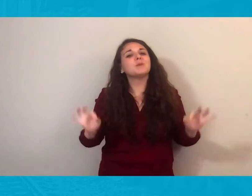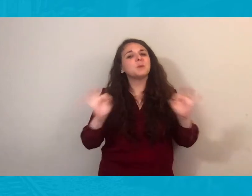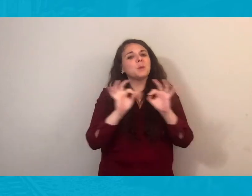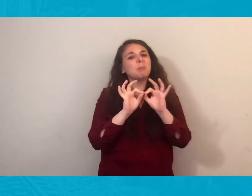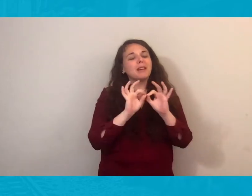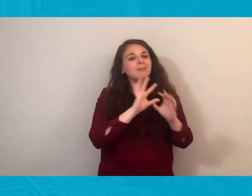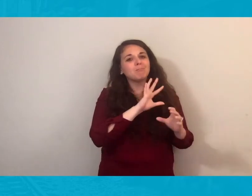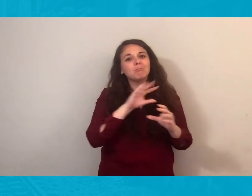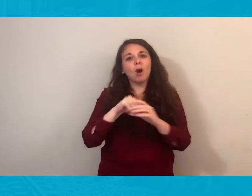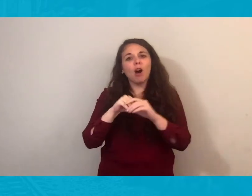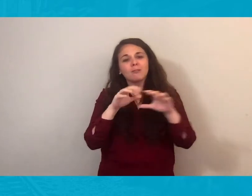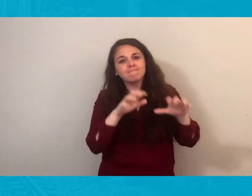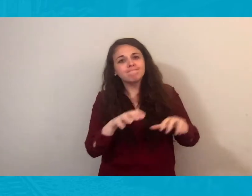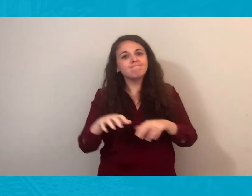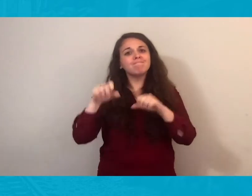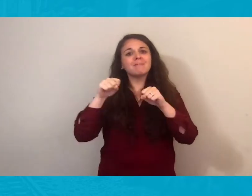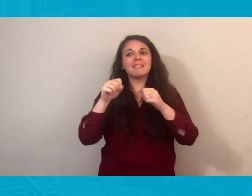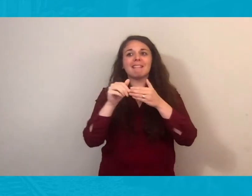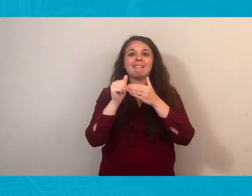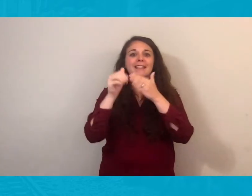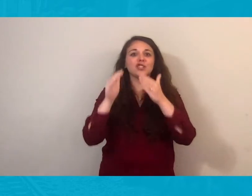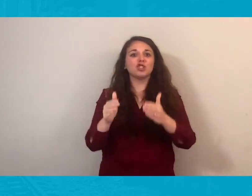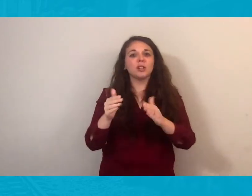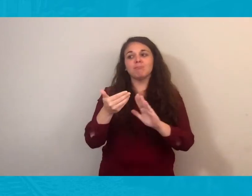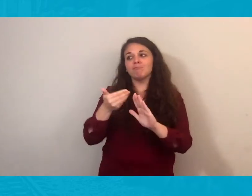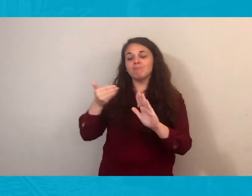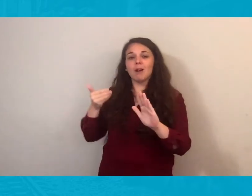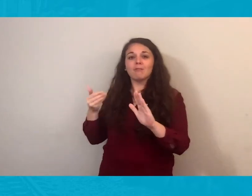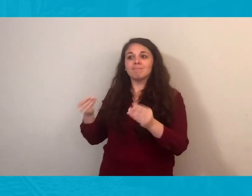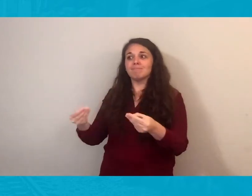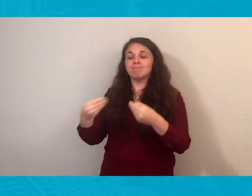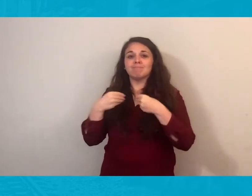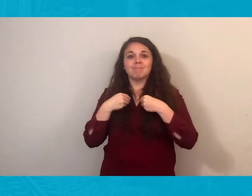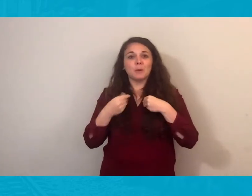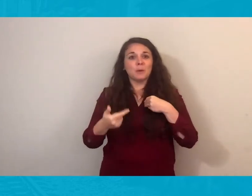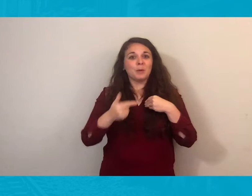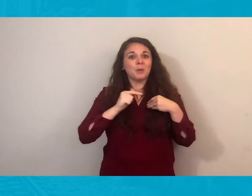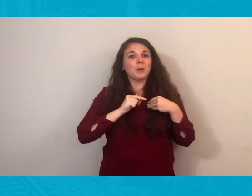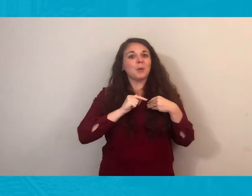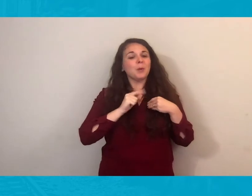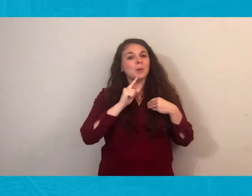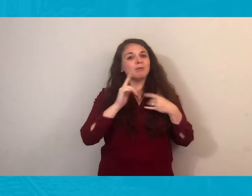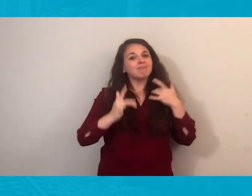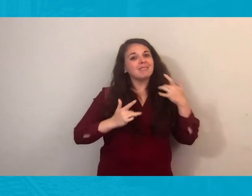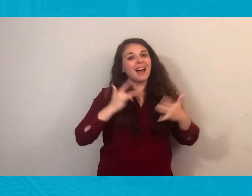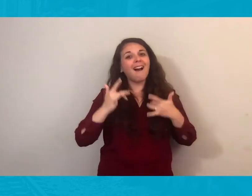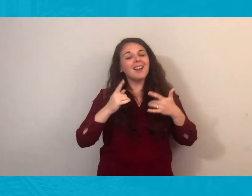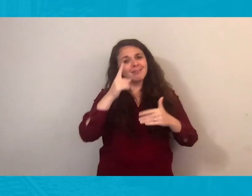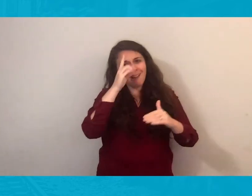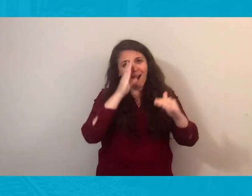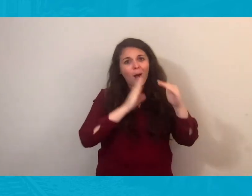at Bethel in such a critical time as this, to step into the shoes of those that have come before.